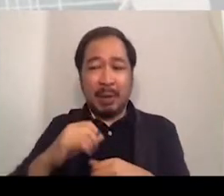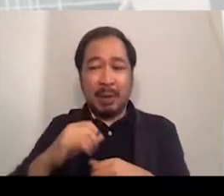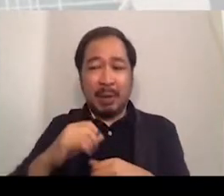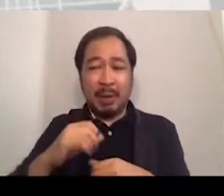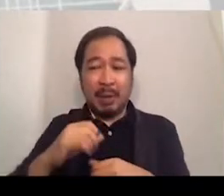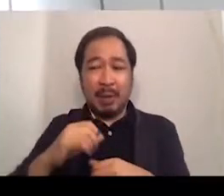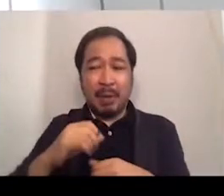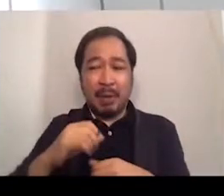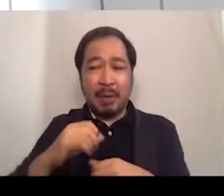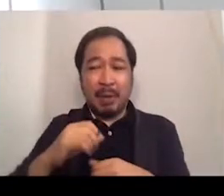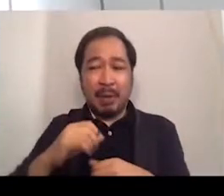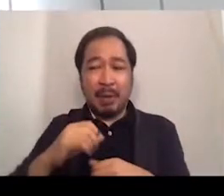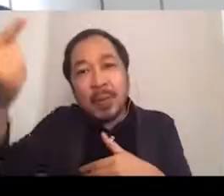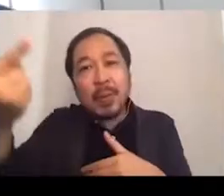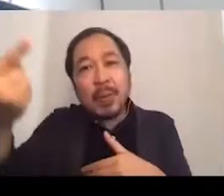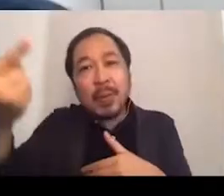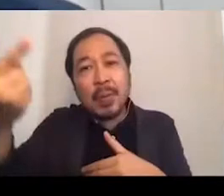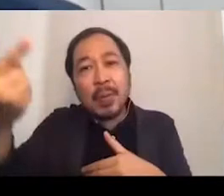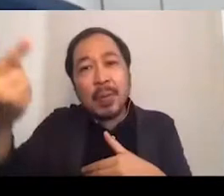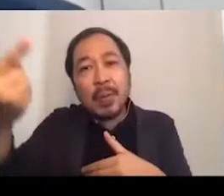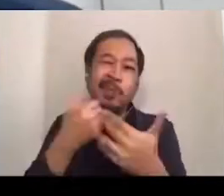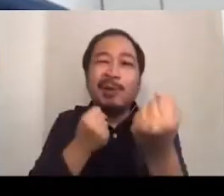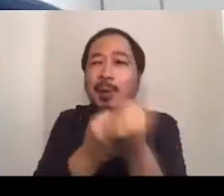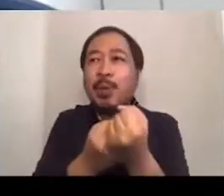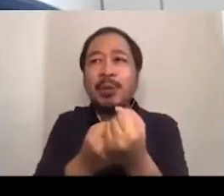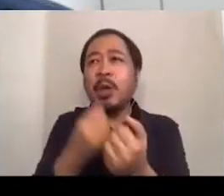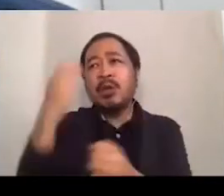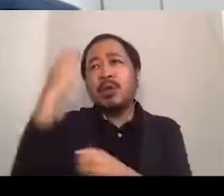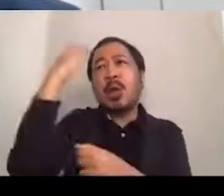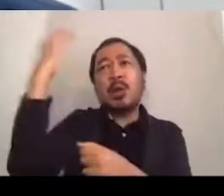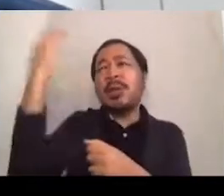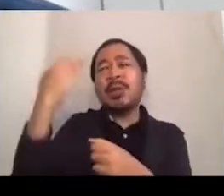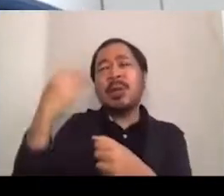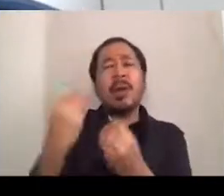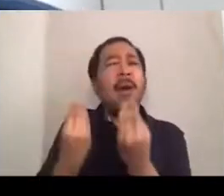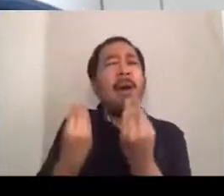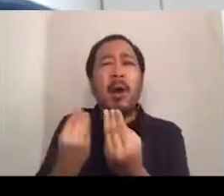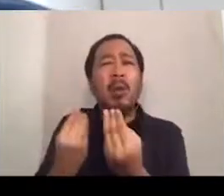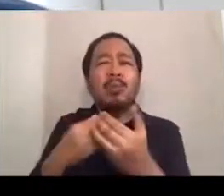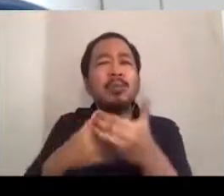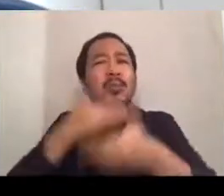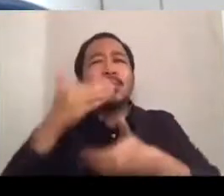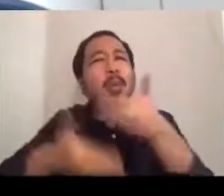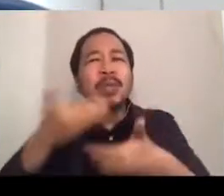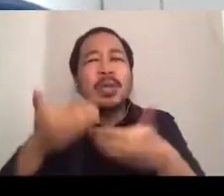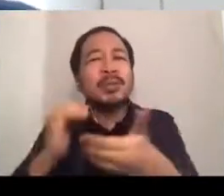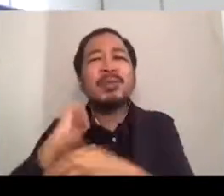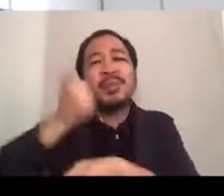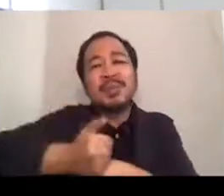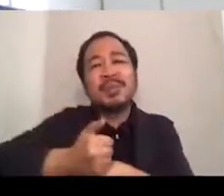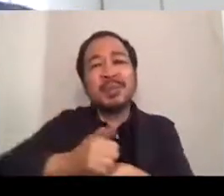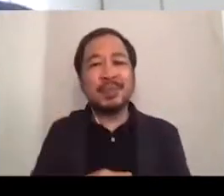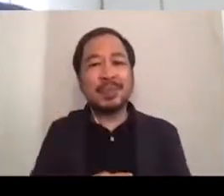Thanks Kaveh. Dear friends, ladies and gentlemen. So it is time